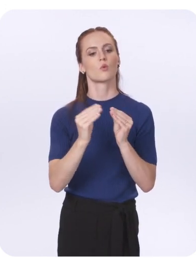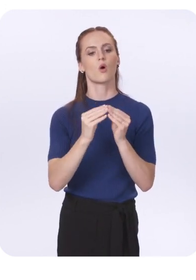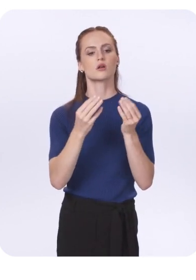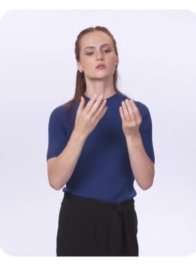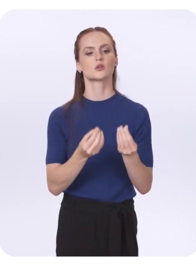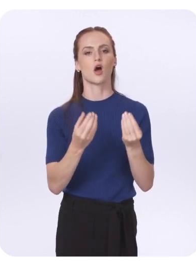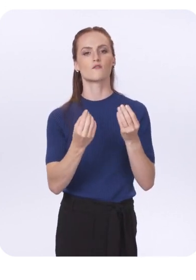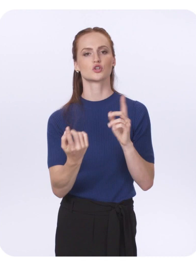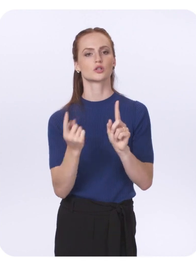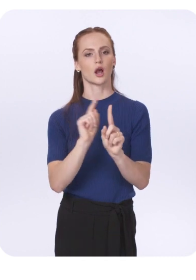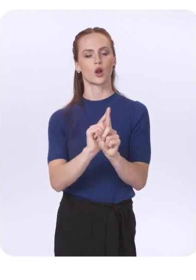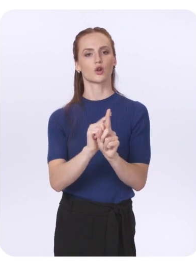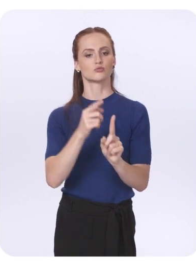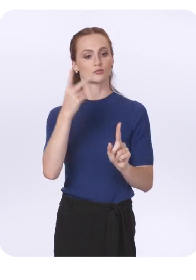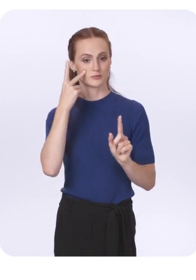on certain selected surfaces.